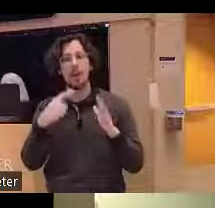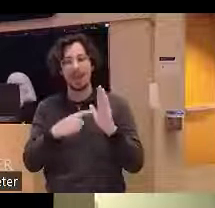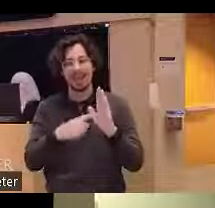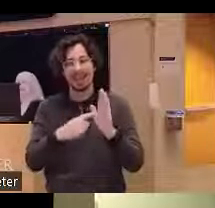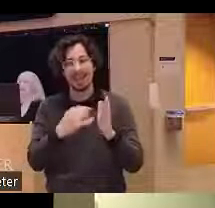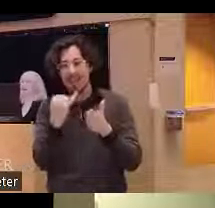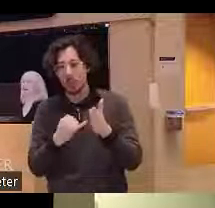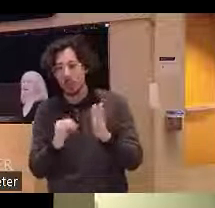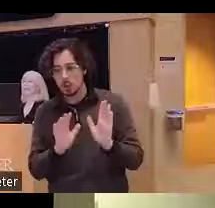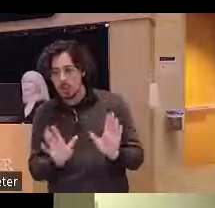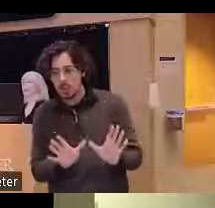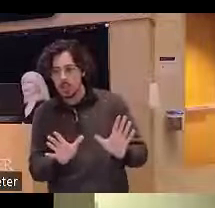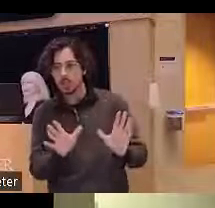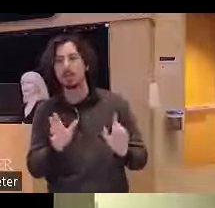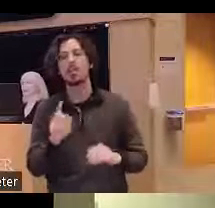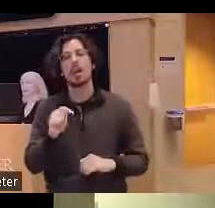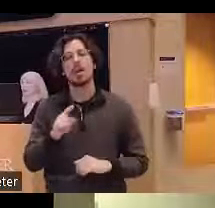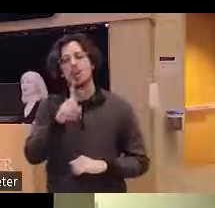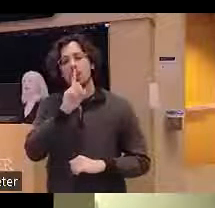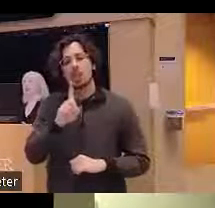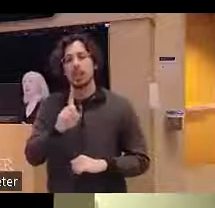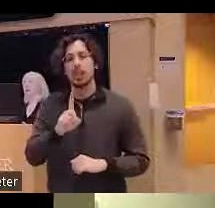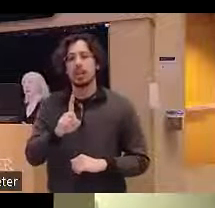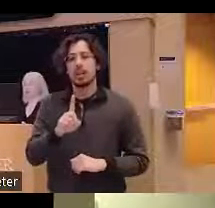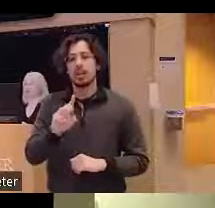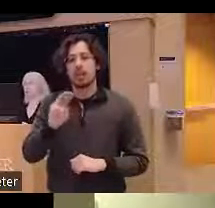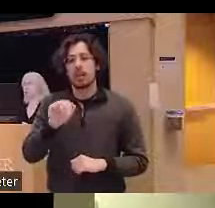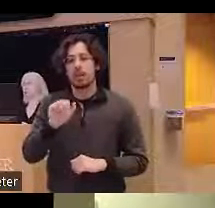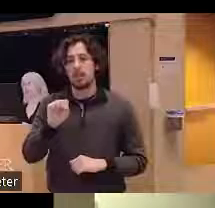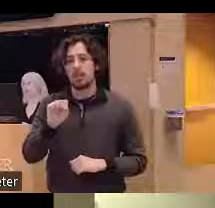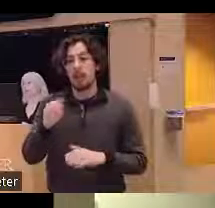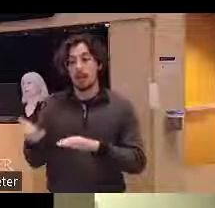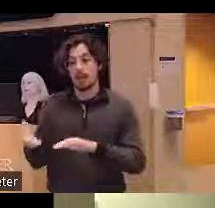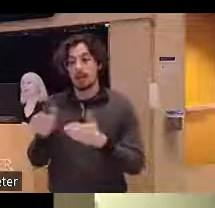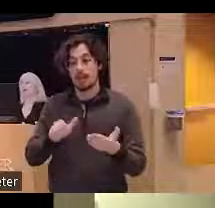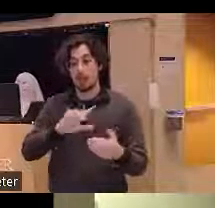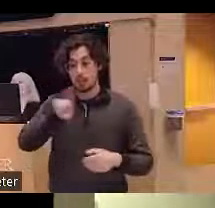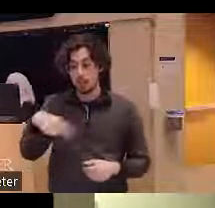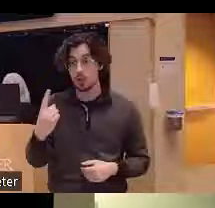um but I do want to say that the mass extinction is not just the polar bears that we are undergoing